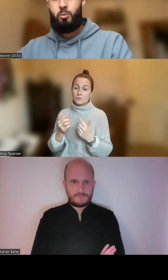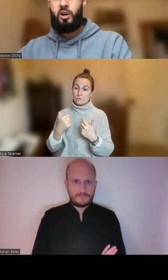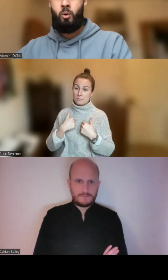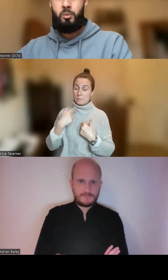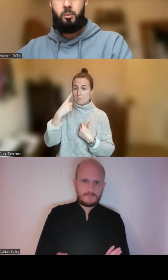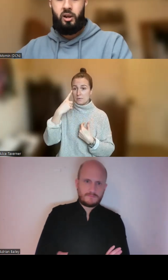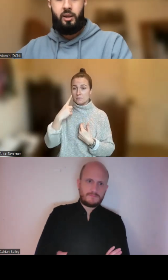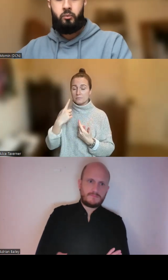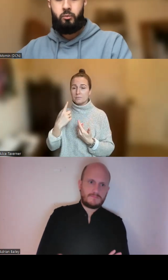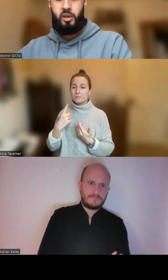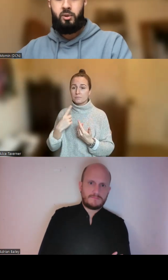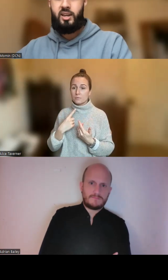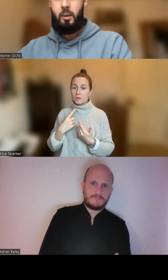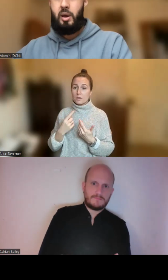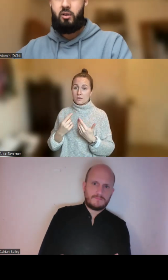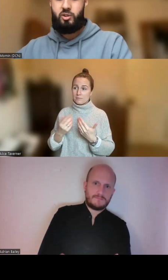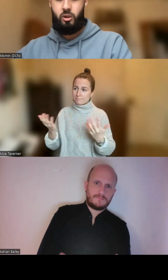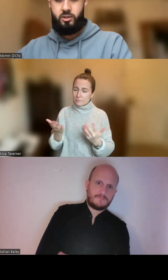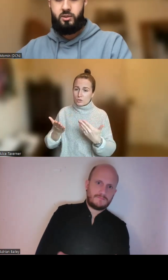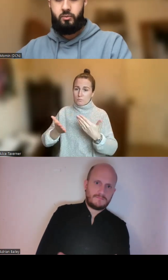to bring more people in, be able to get better results